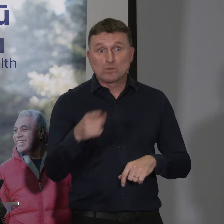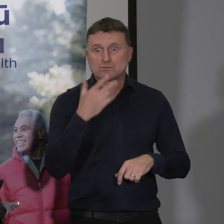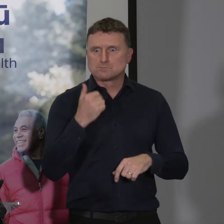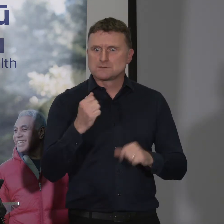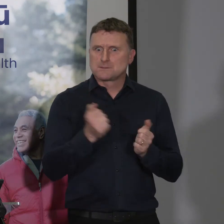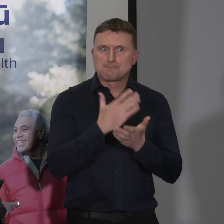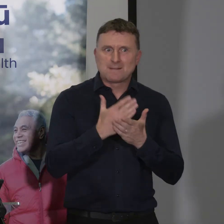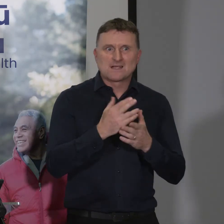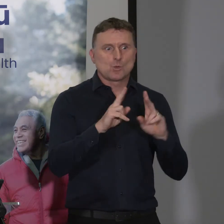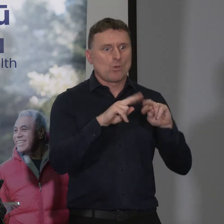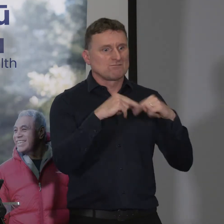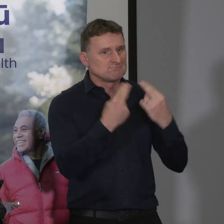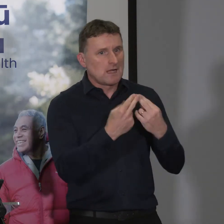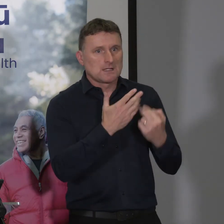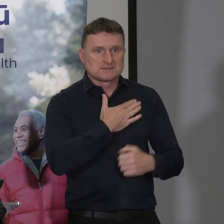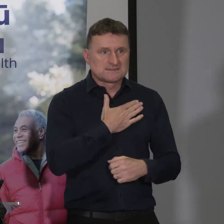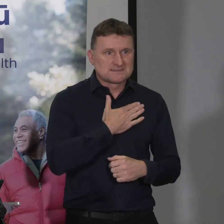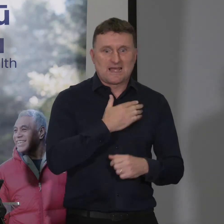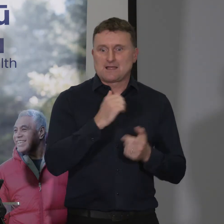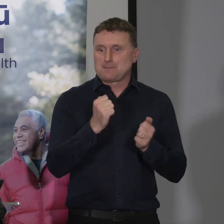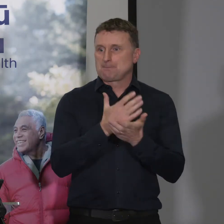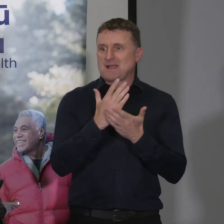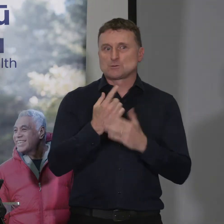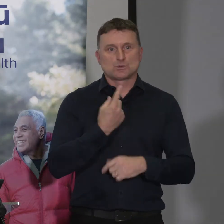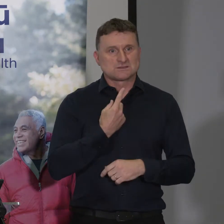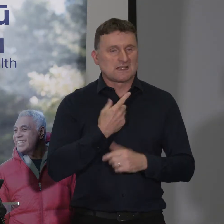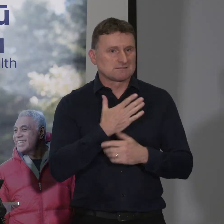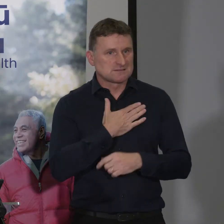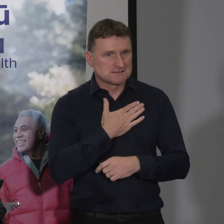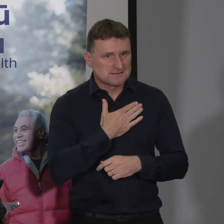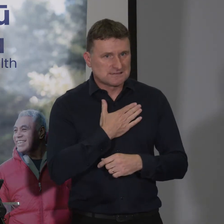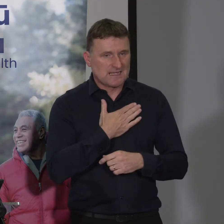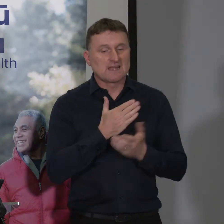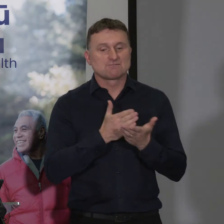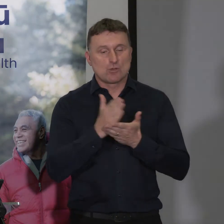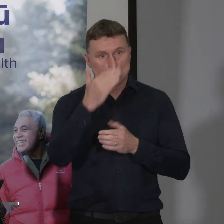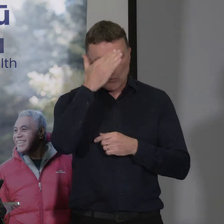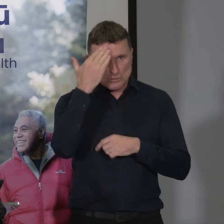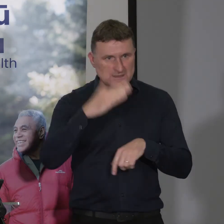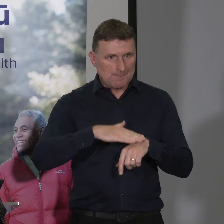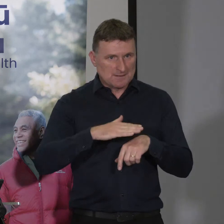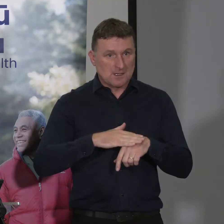wish to be case, we are not out of the COVID woods yet. We need people to do their part to keep their Whanau and